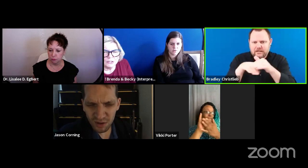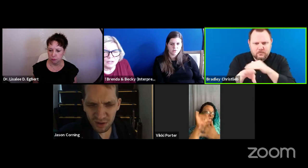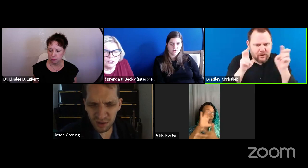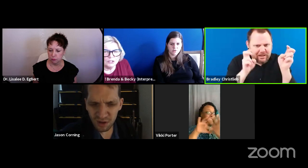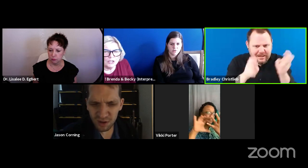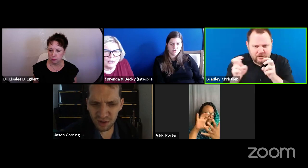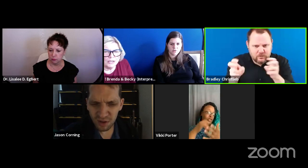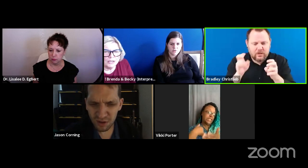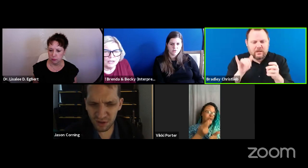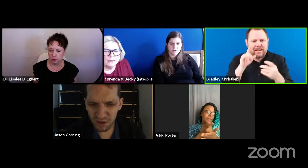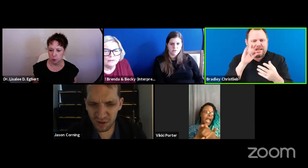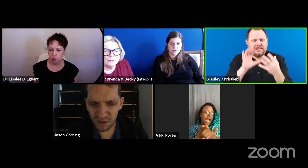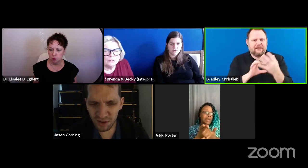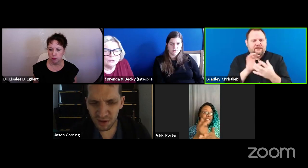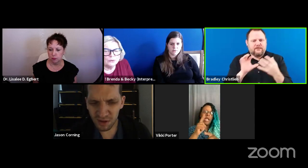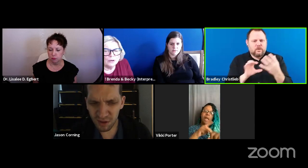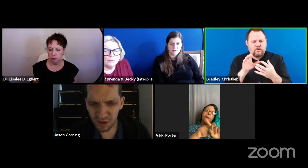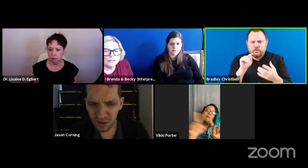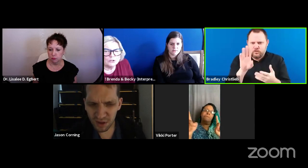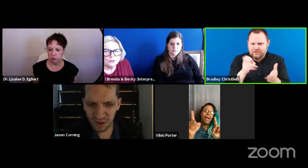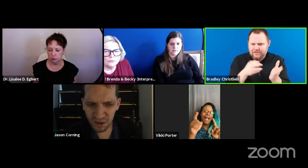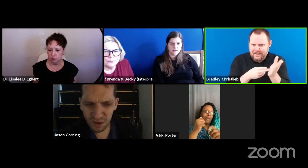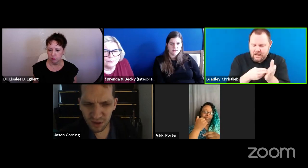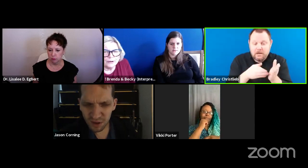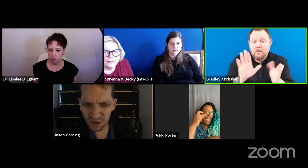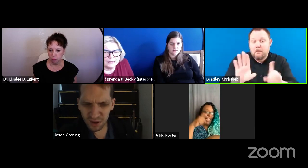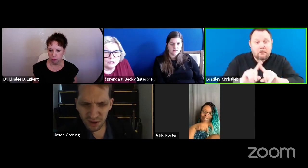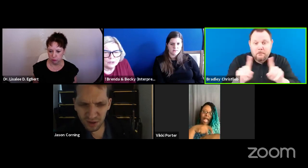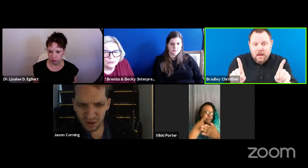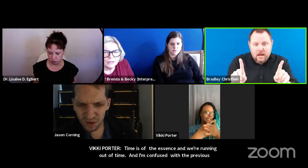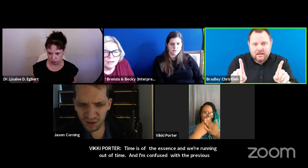discussion changed. We went into a mixture of various issues.